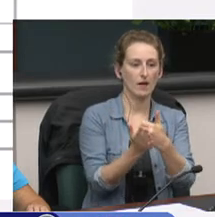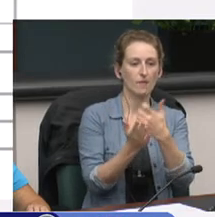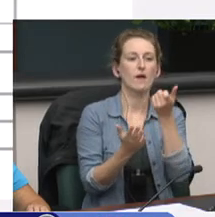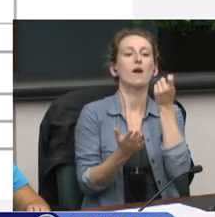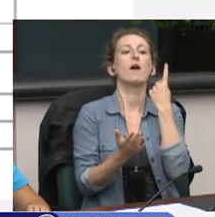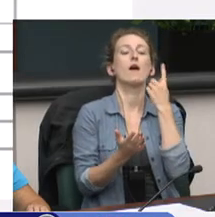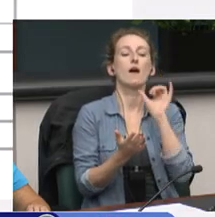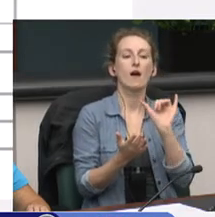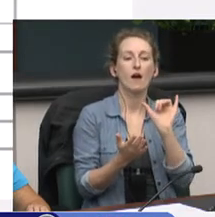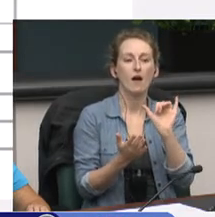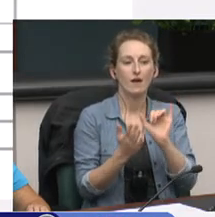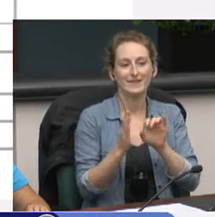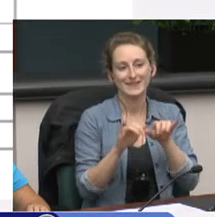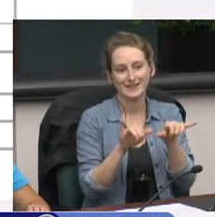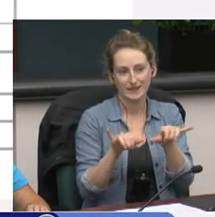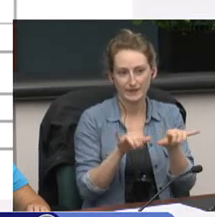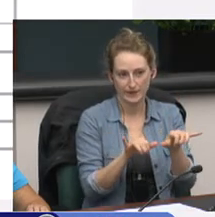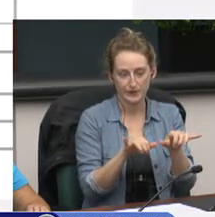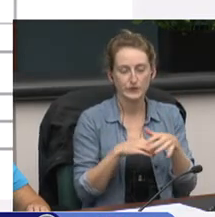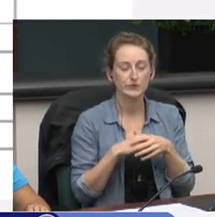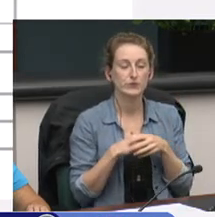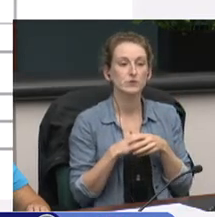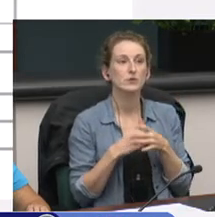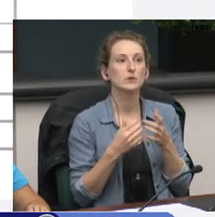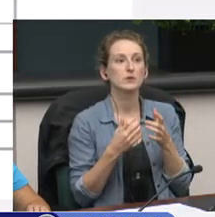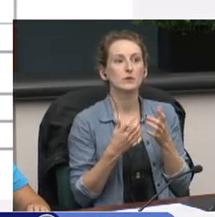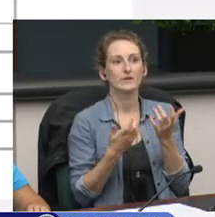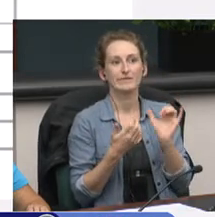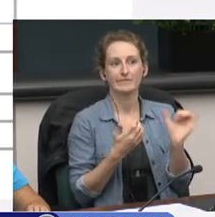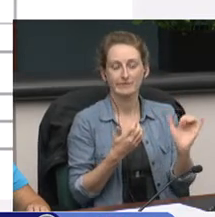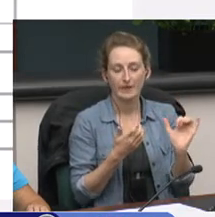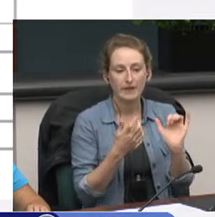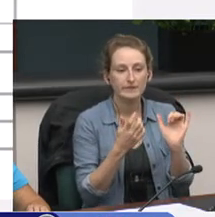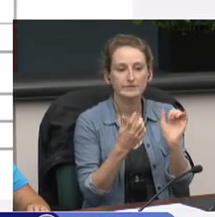of three different buckets that we're looking at a change of use so when a use